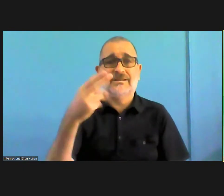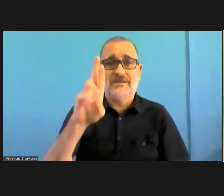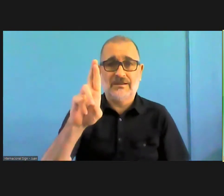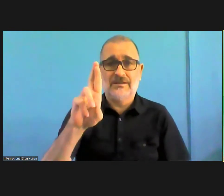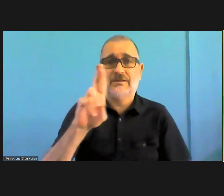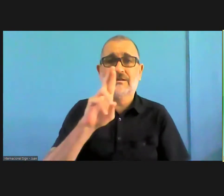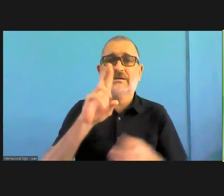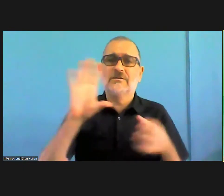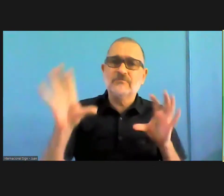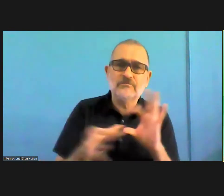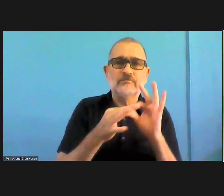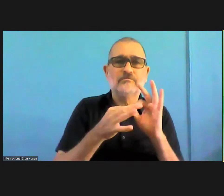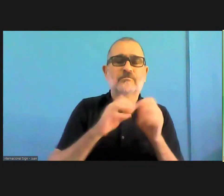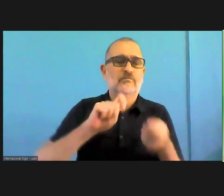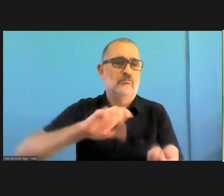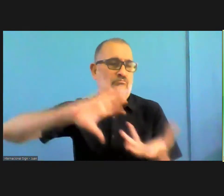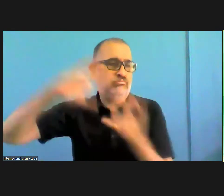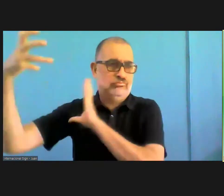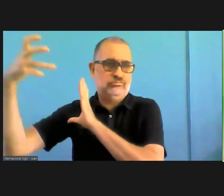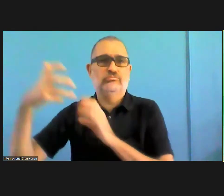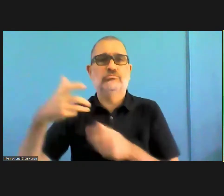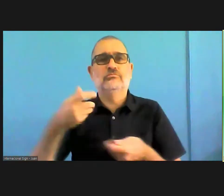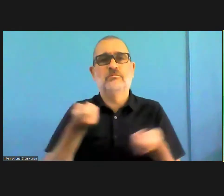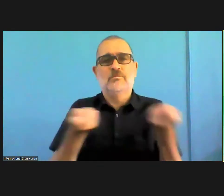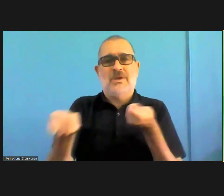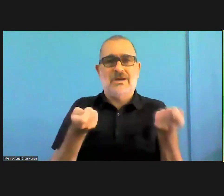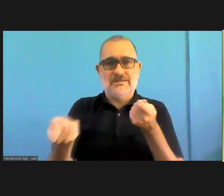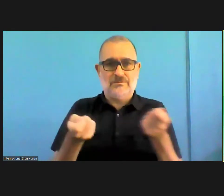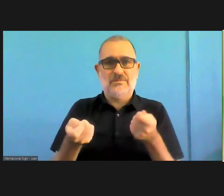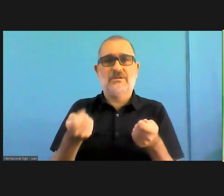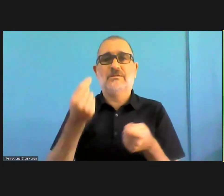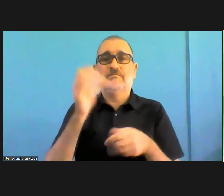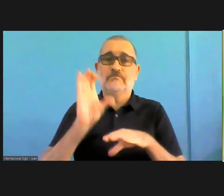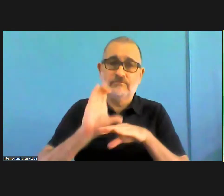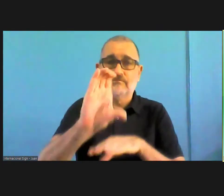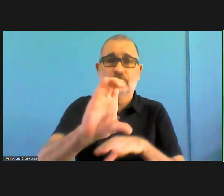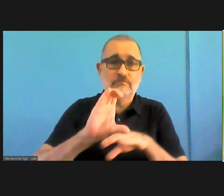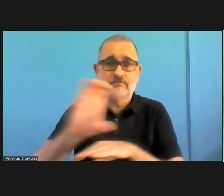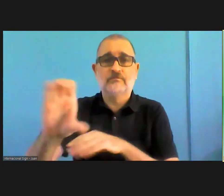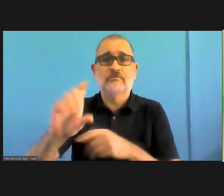primary health care compact, where we allocate at least 30% of the total public health expenditure to the first level.